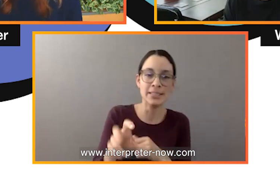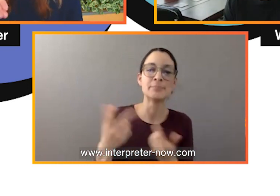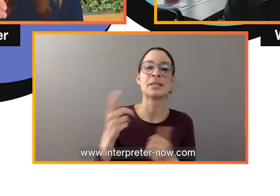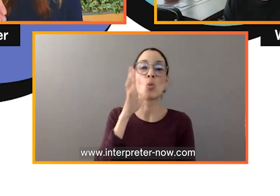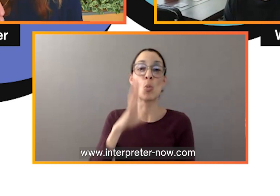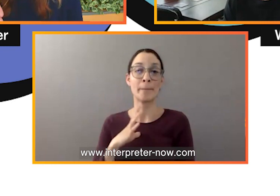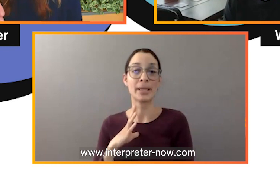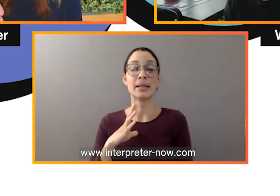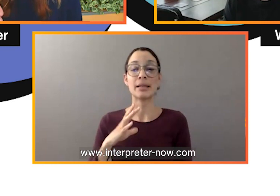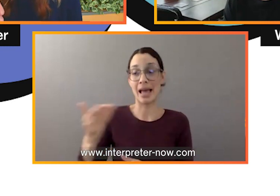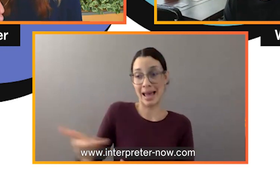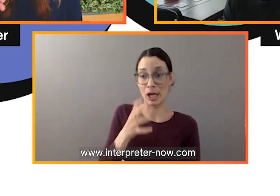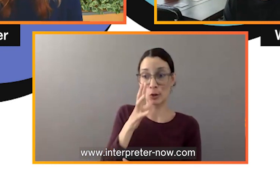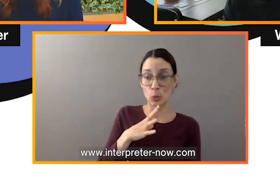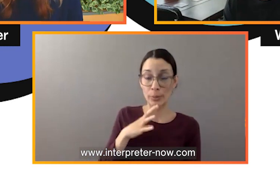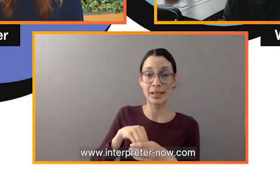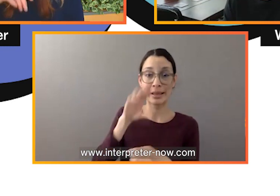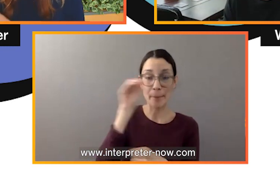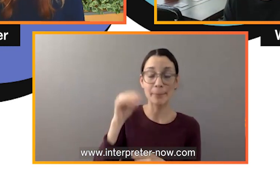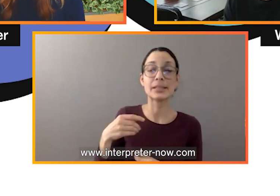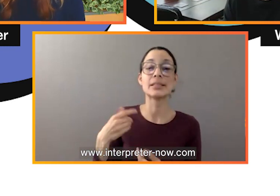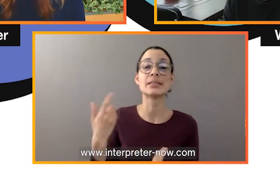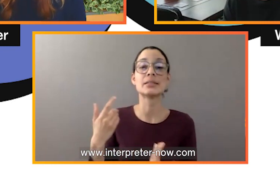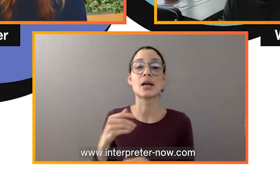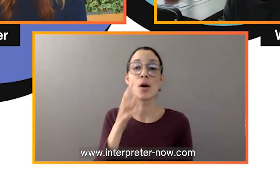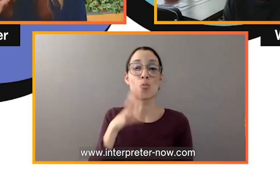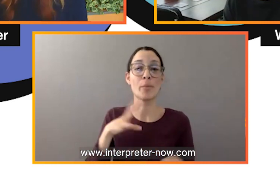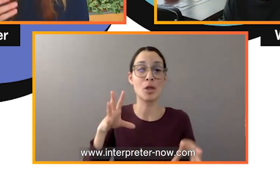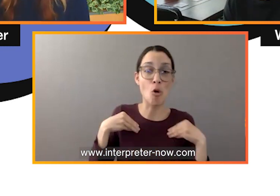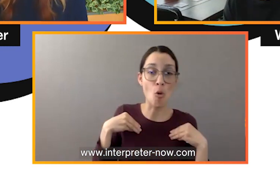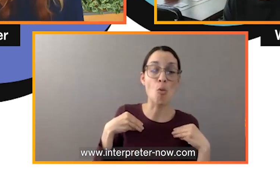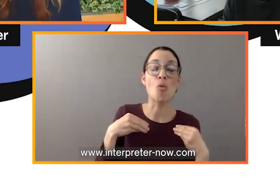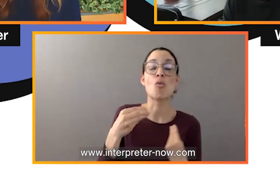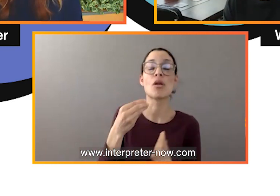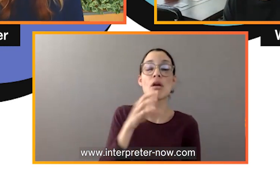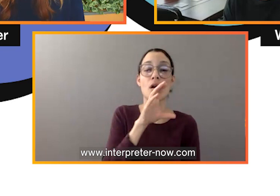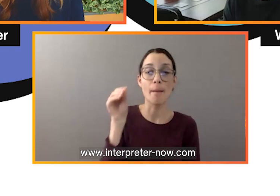Latina companies as well. Yes, or Hispanic.